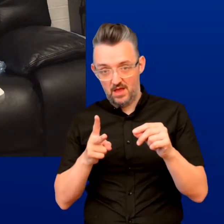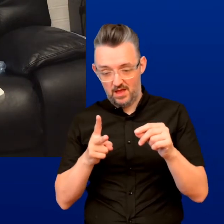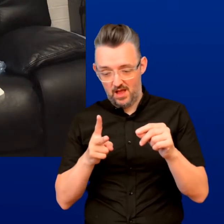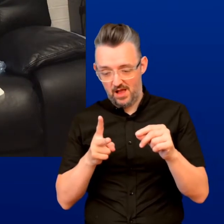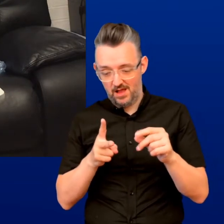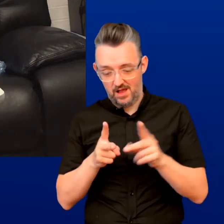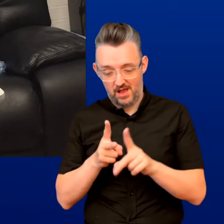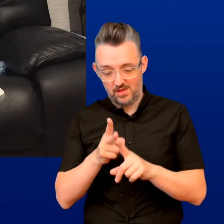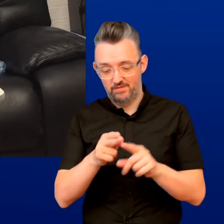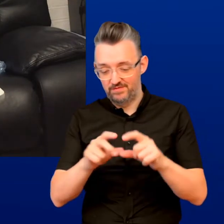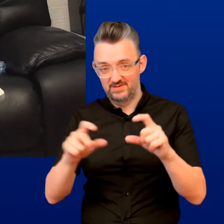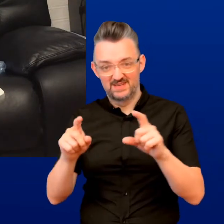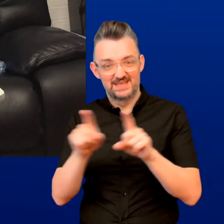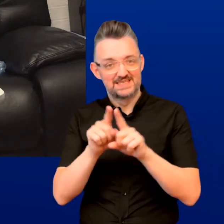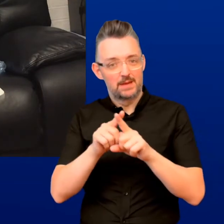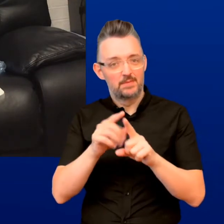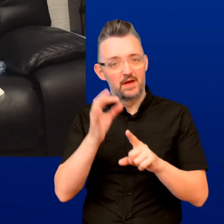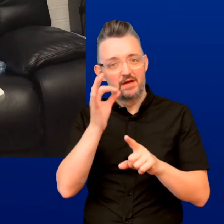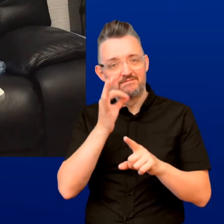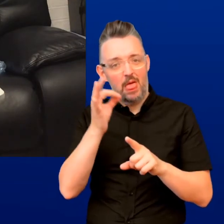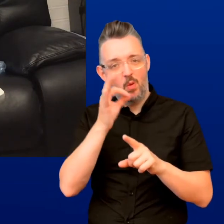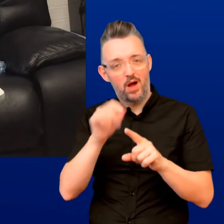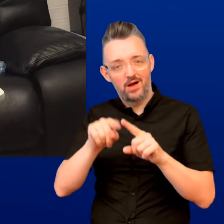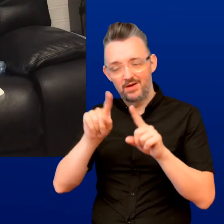It's just like I've done with the flower there.